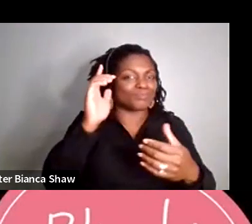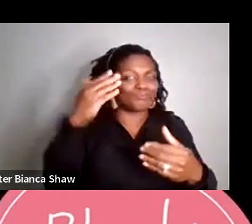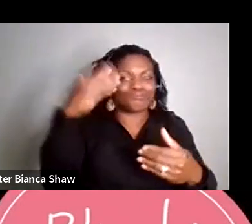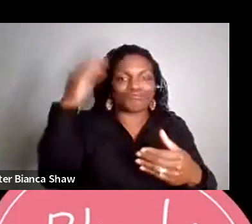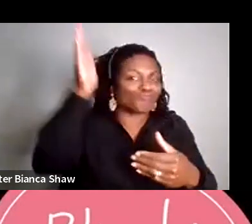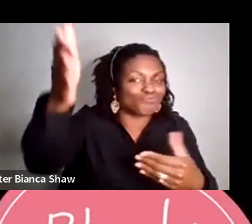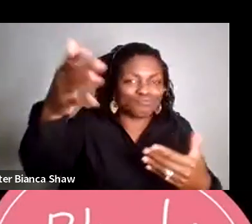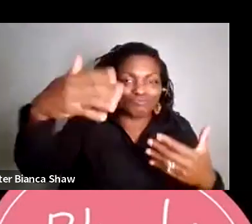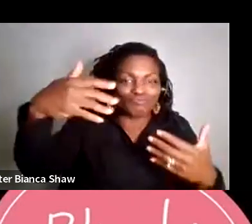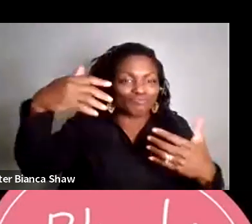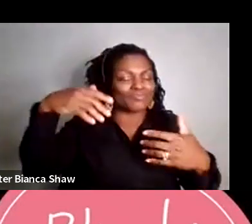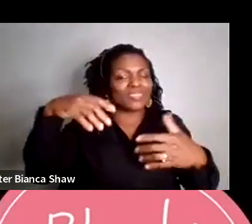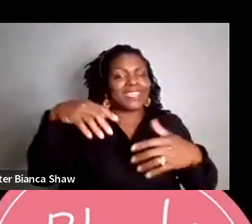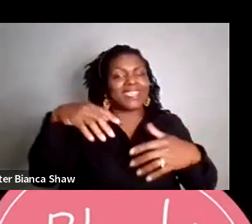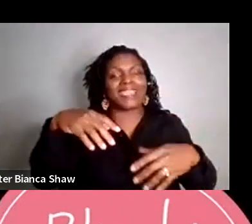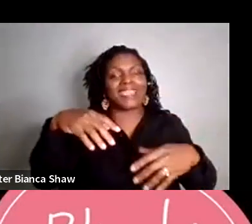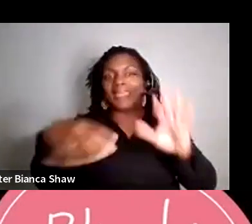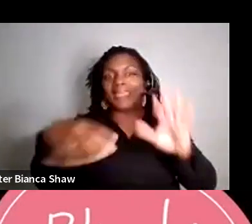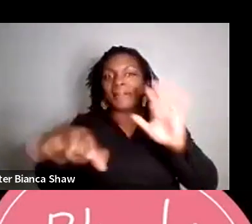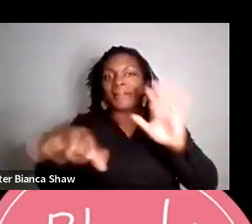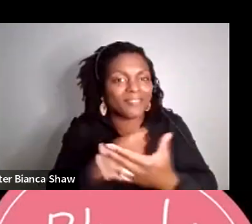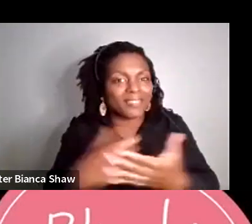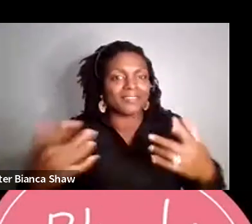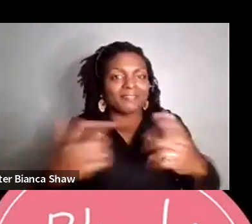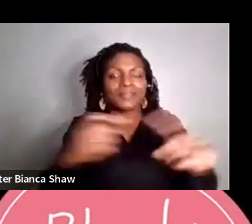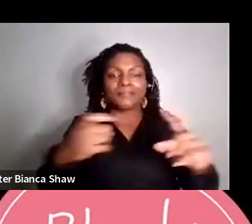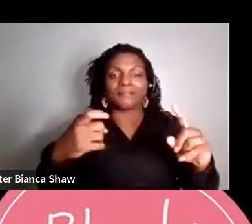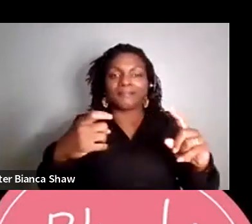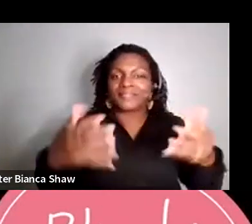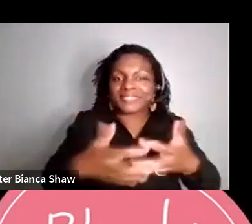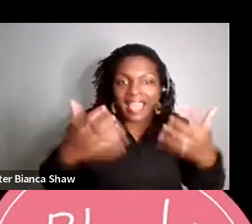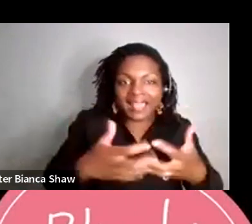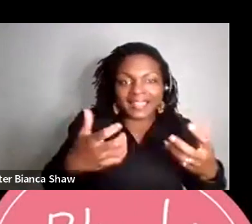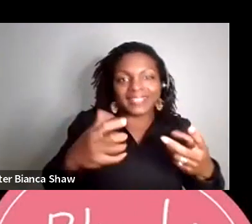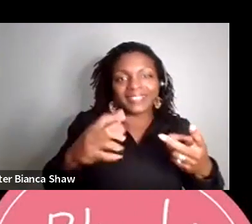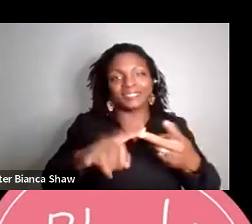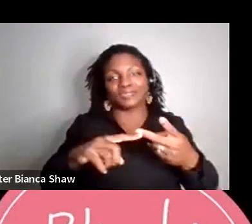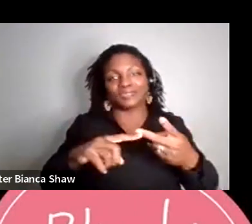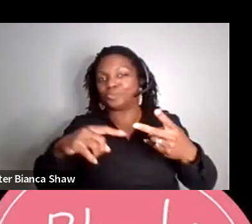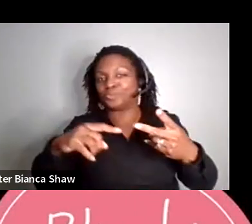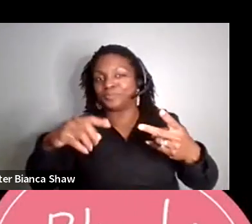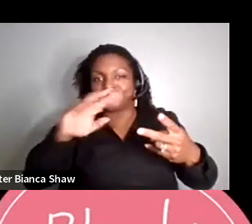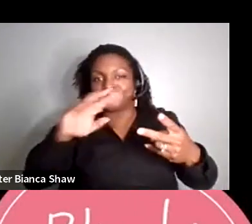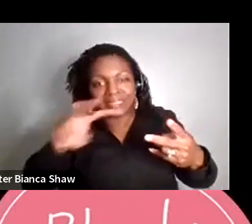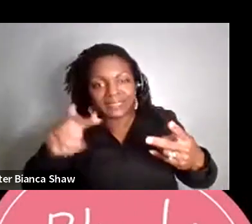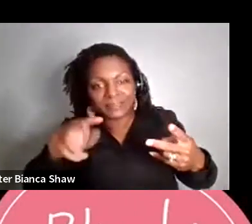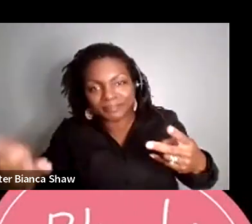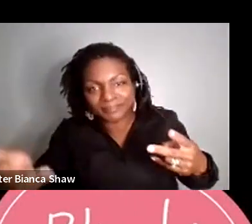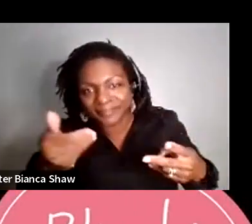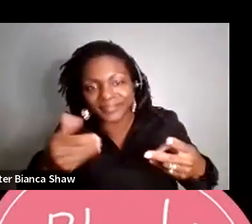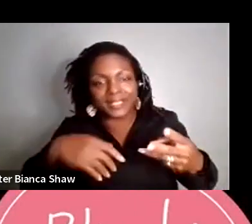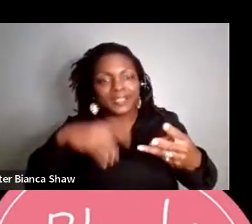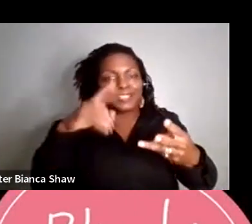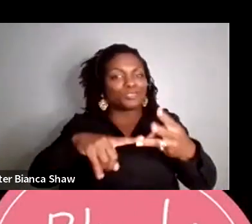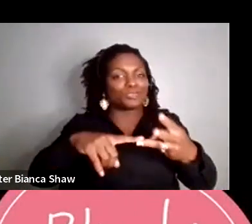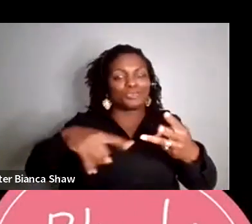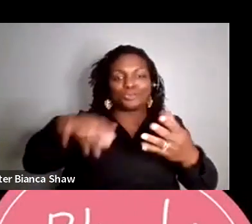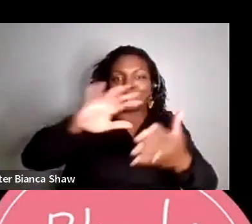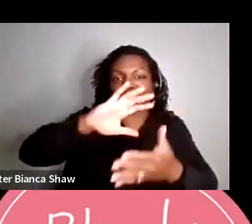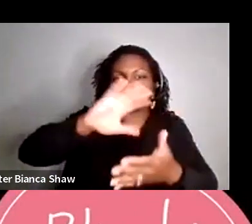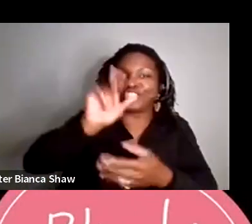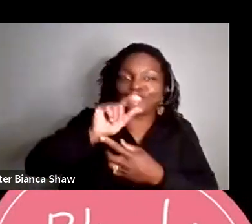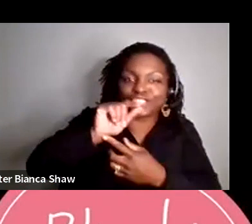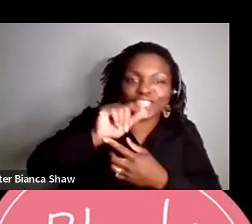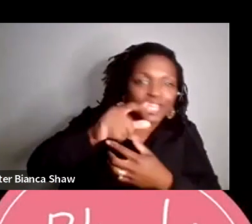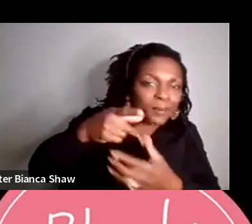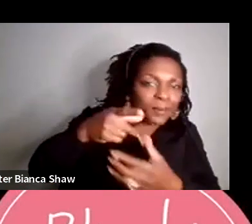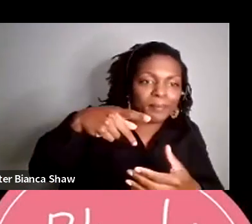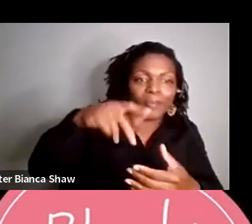We had them picking everything from a salad or a pizza to slide in the oven all the way to chicken Parmesan and Cookies from scratch.